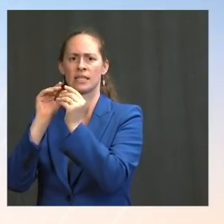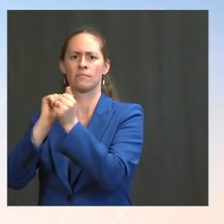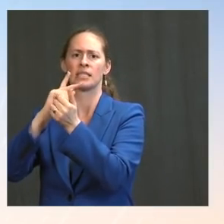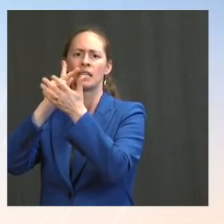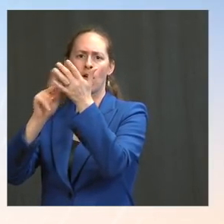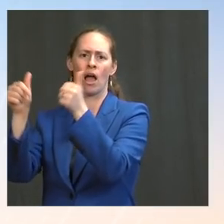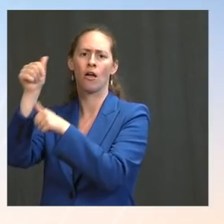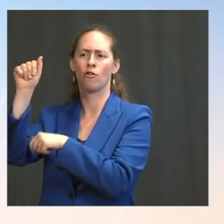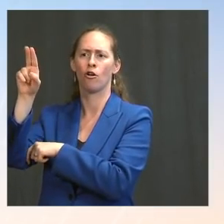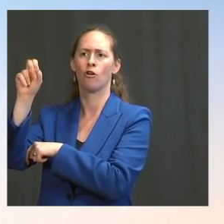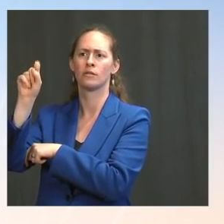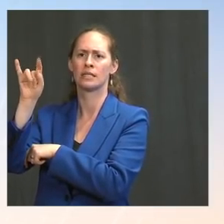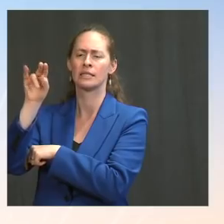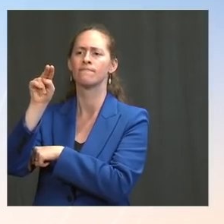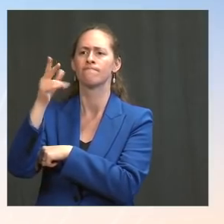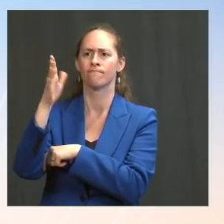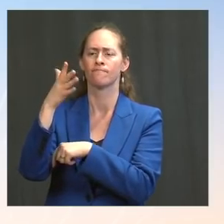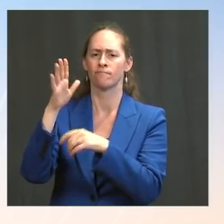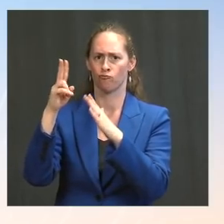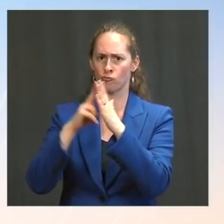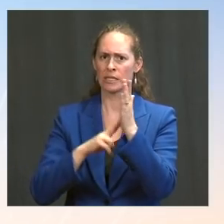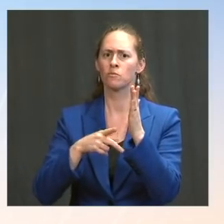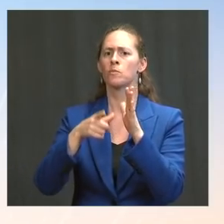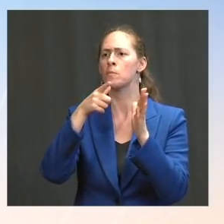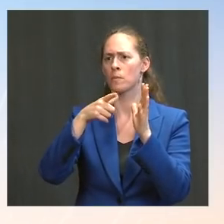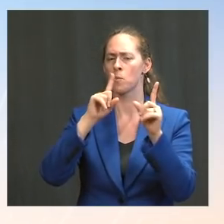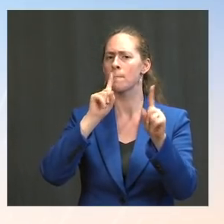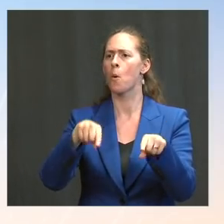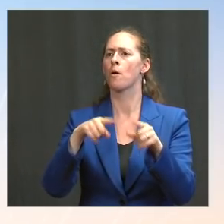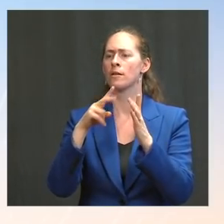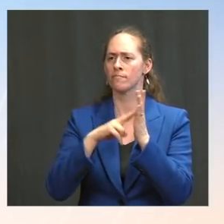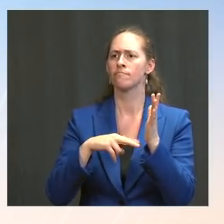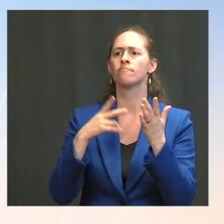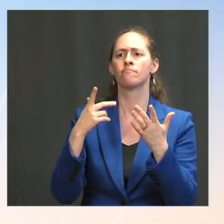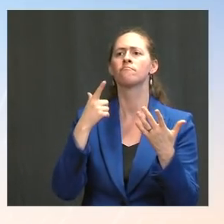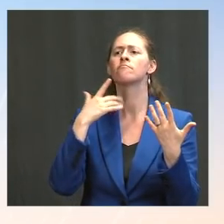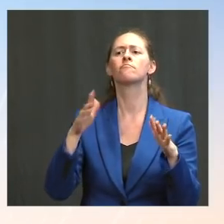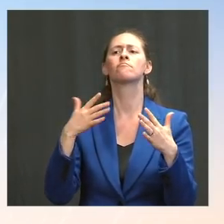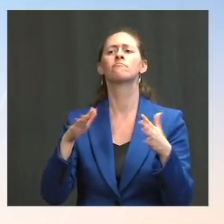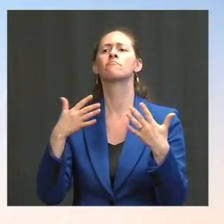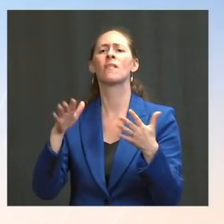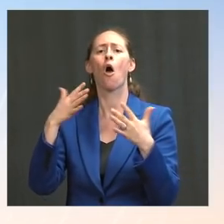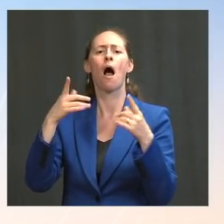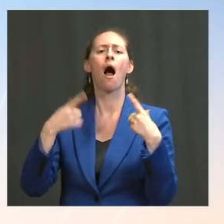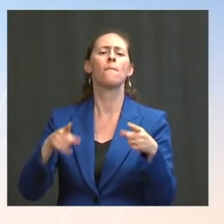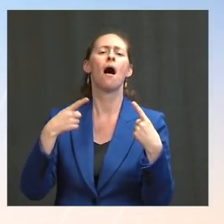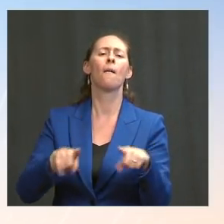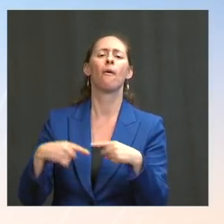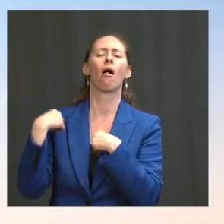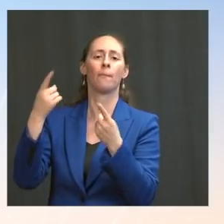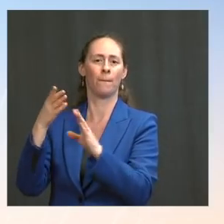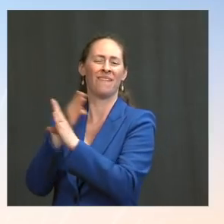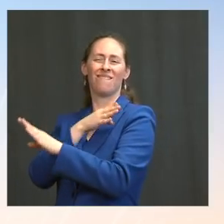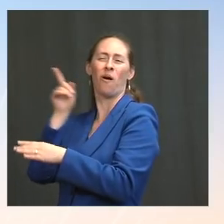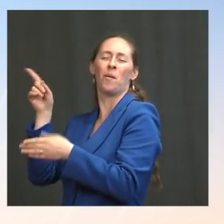in the military that have -- were happening, of course, long before he became President. And he also called out, in a statement today --